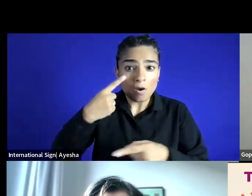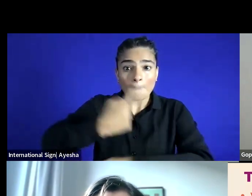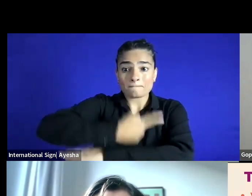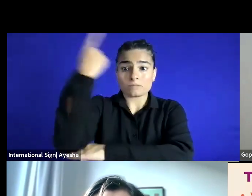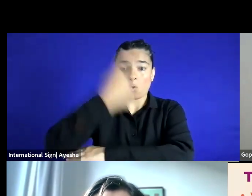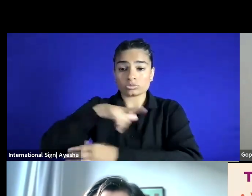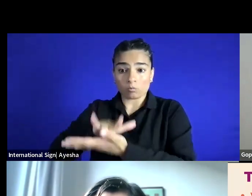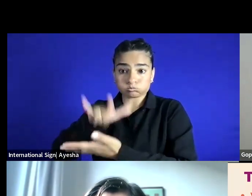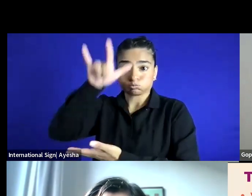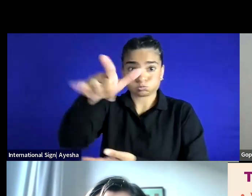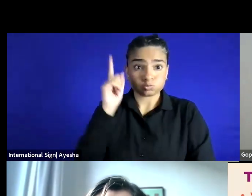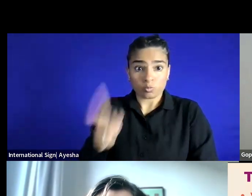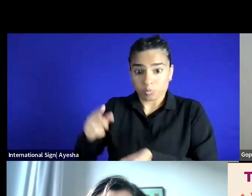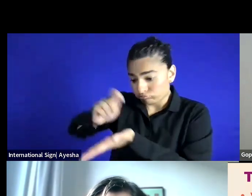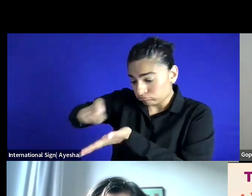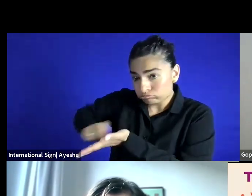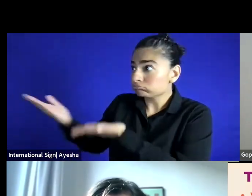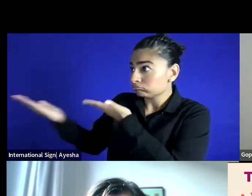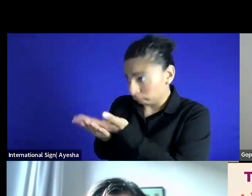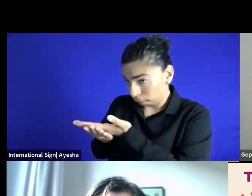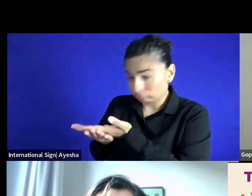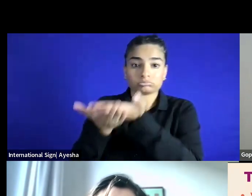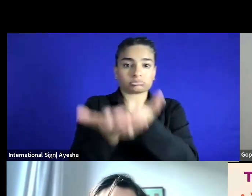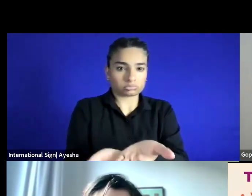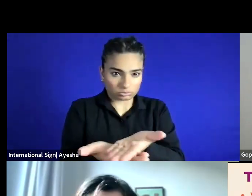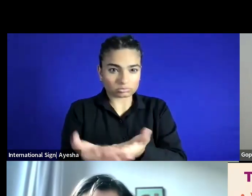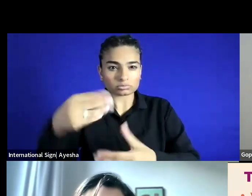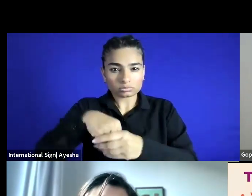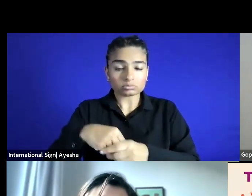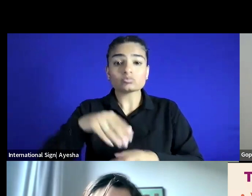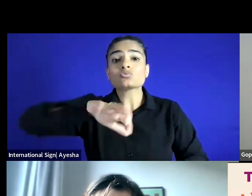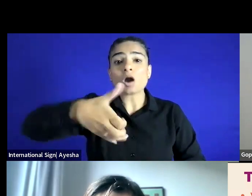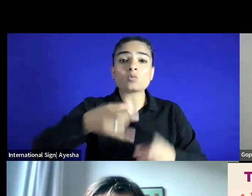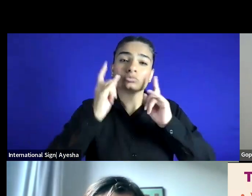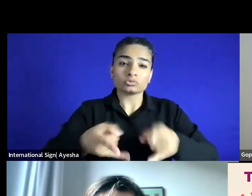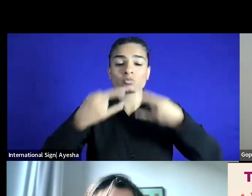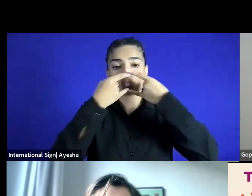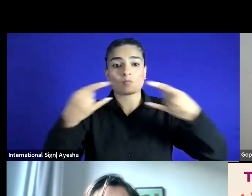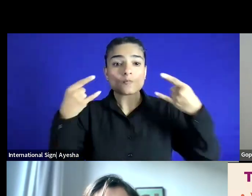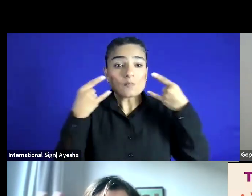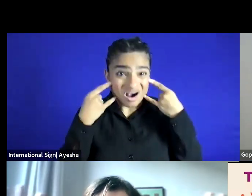Masks. If you can also use mask, please. While traveling, while being at the airport.